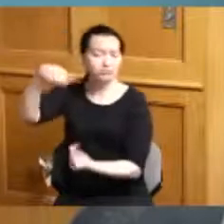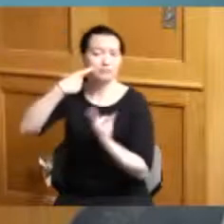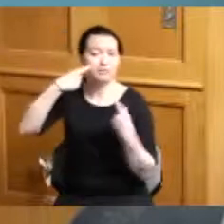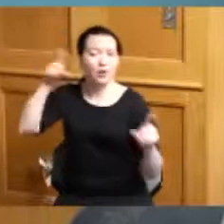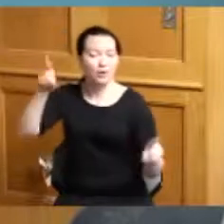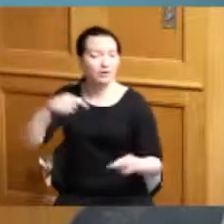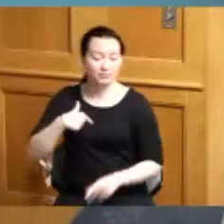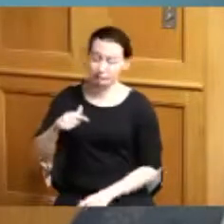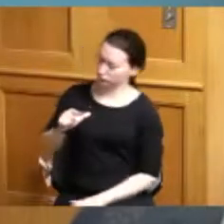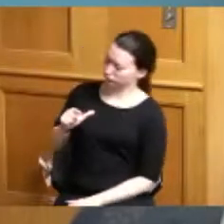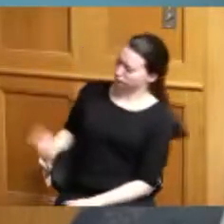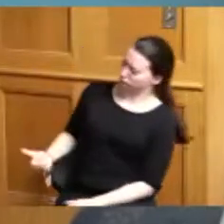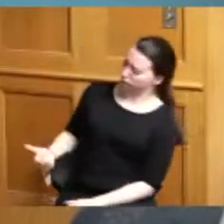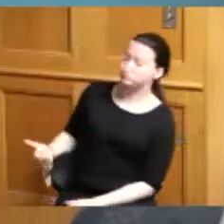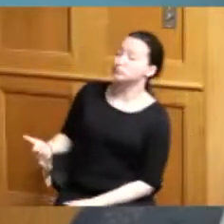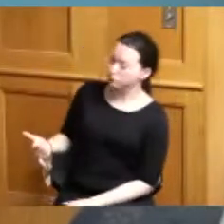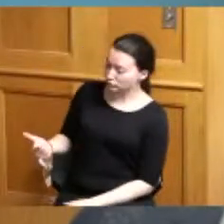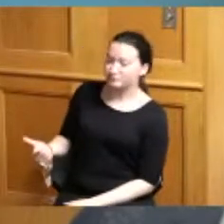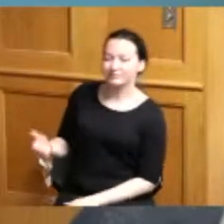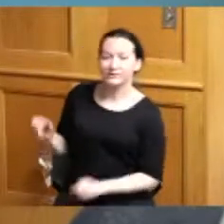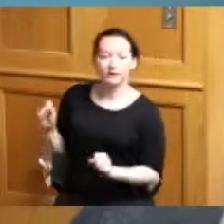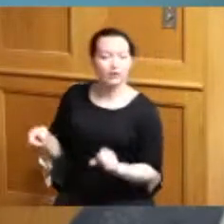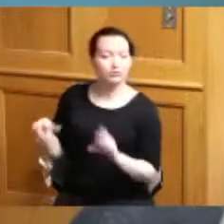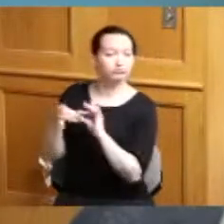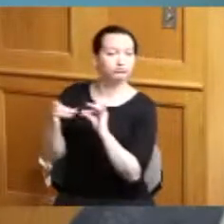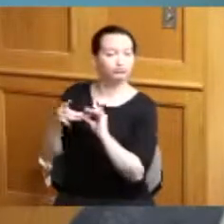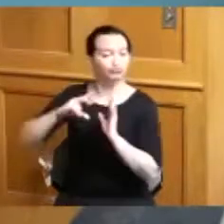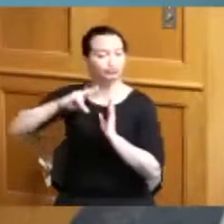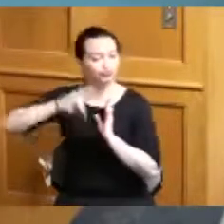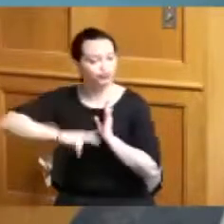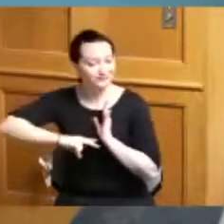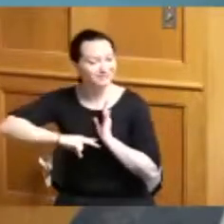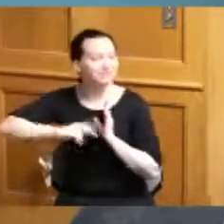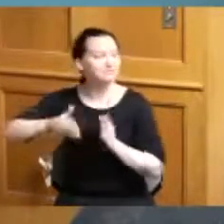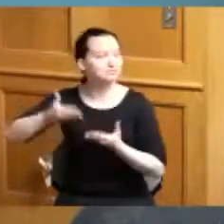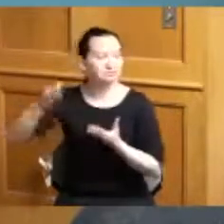I want to turn it over to her to present to read and then we'll present the proclamation